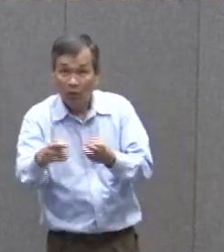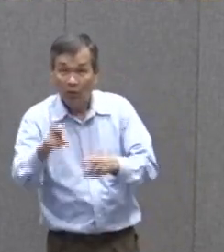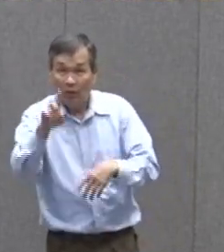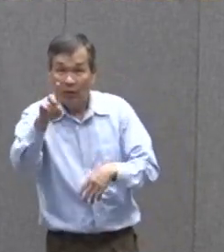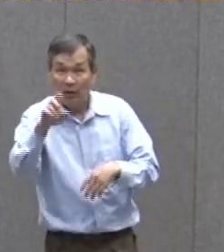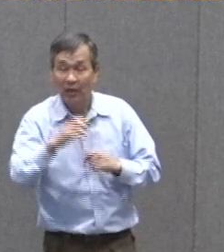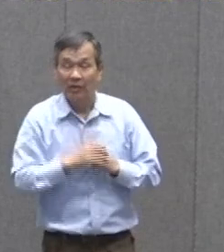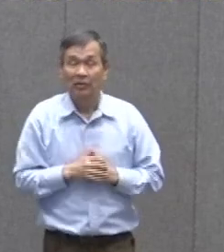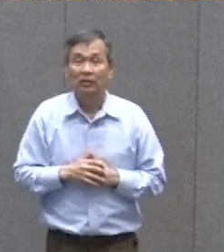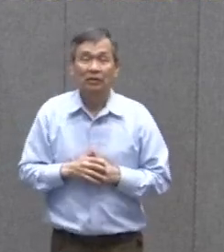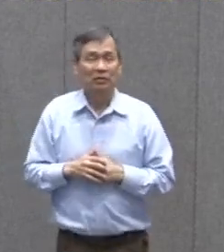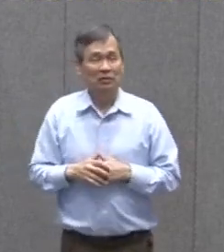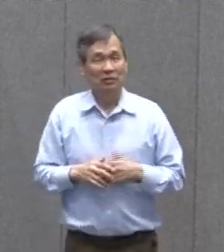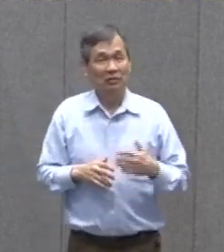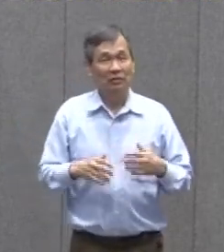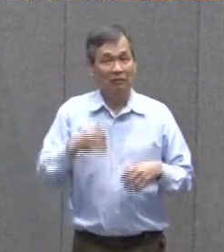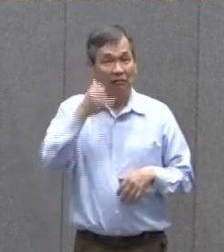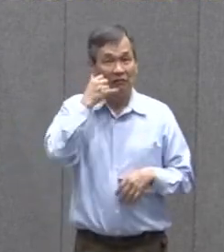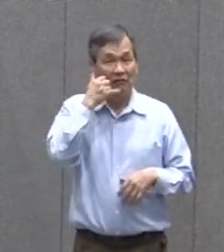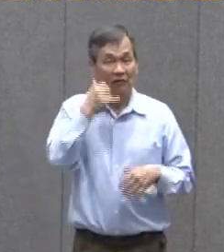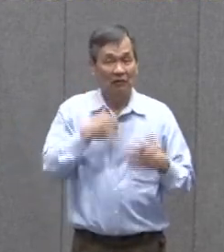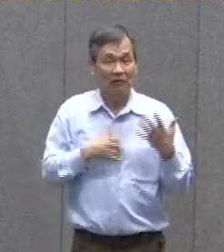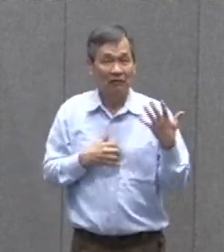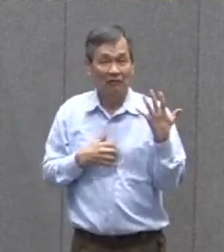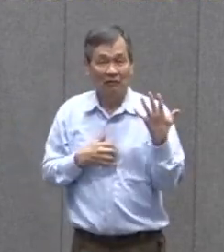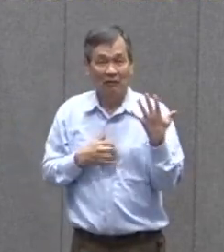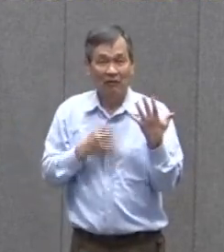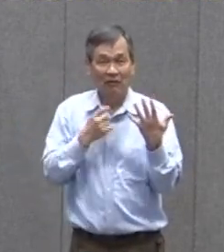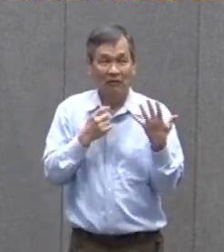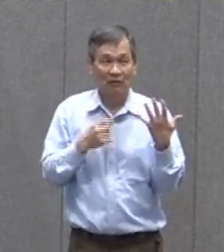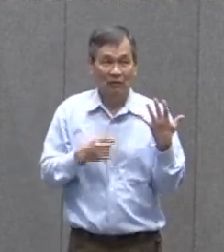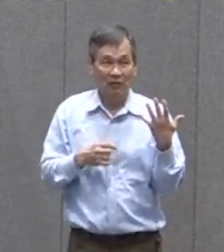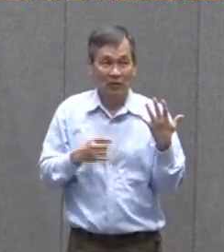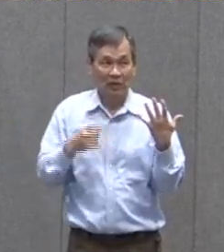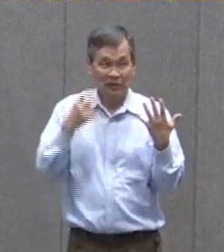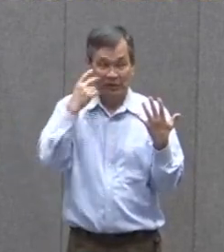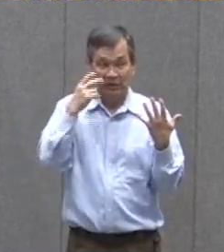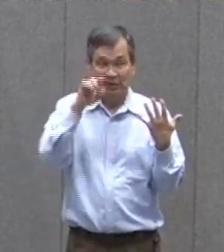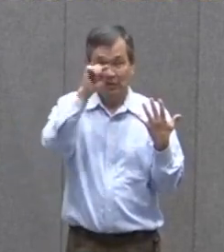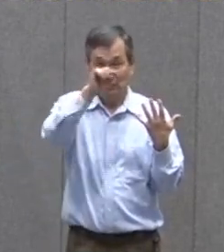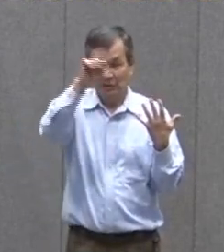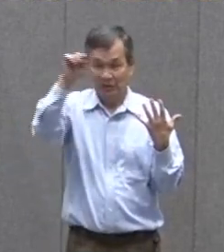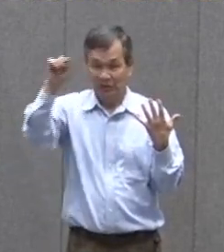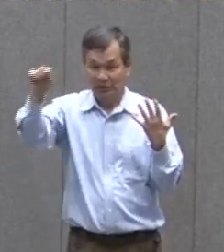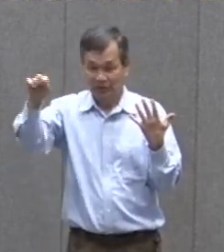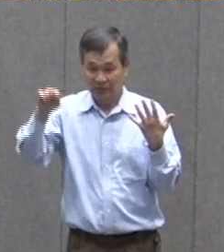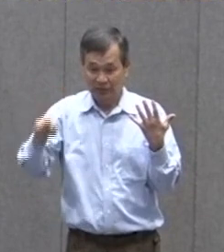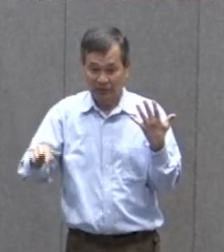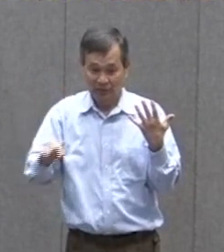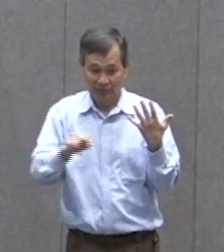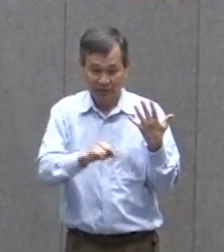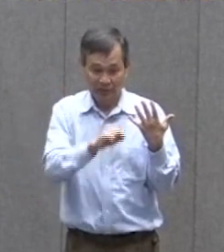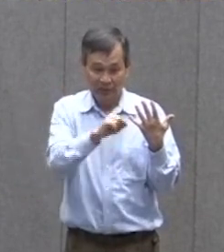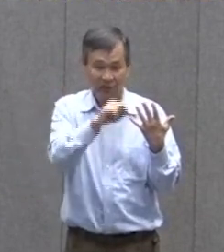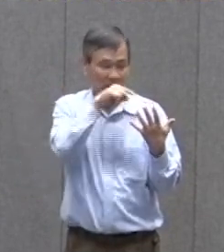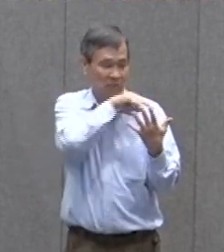Five telephones. One, two, three, four, five.